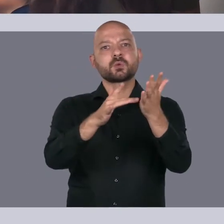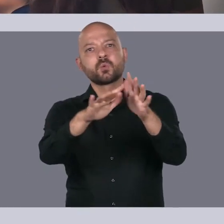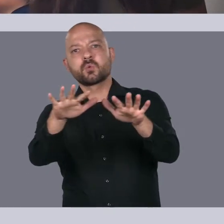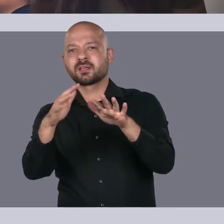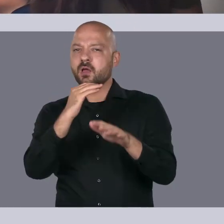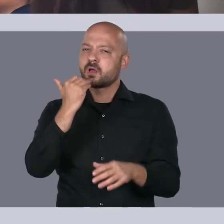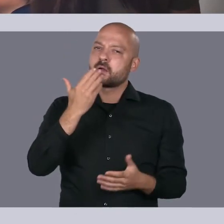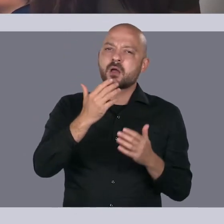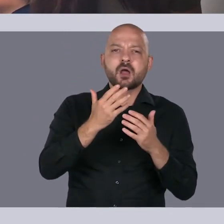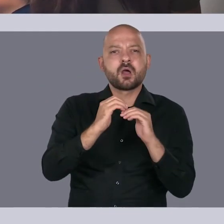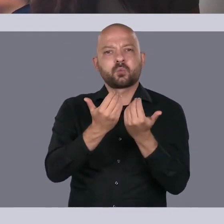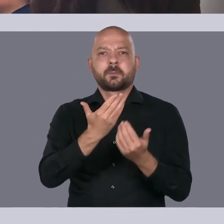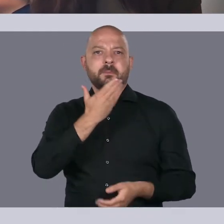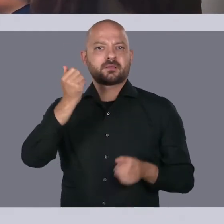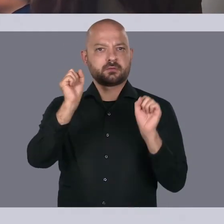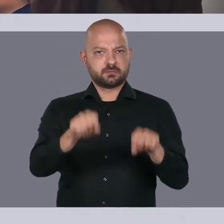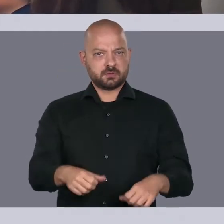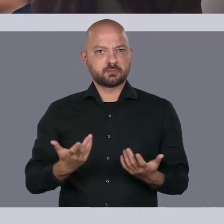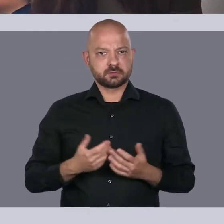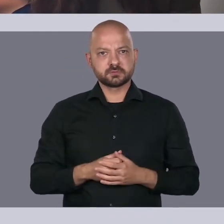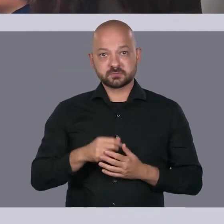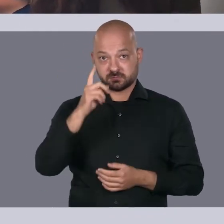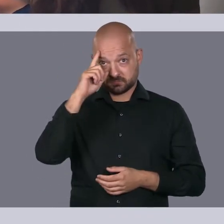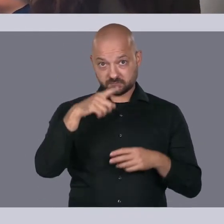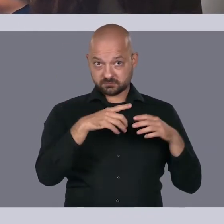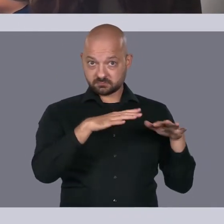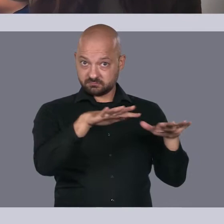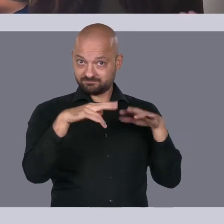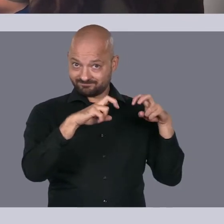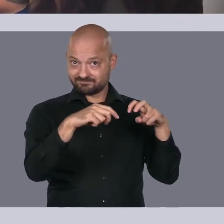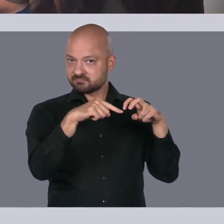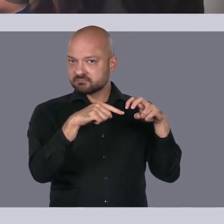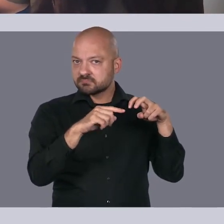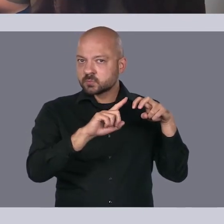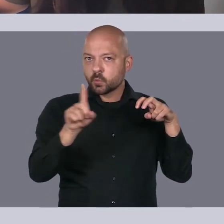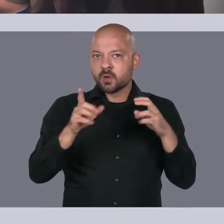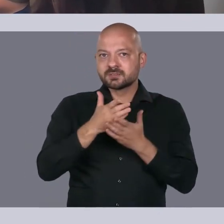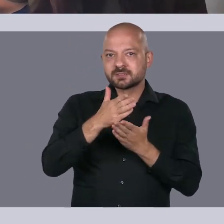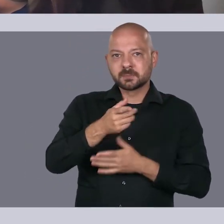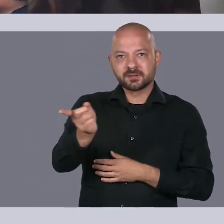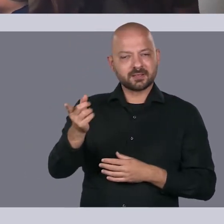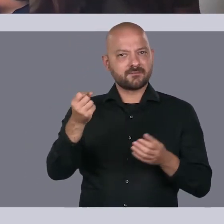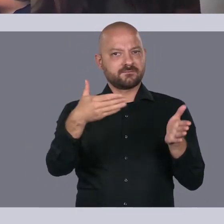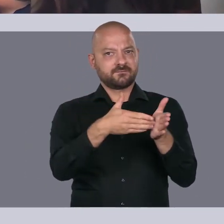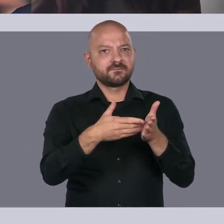The croftest dilemma really comes down to two main challenges. One, the communication towards participants, but also the communication